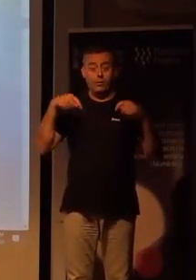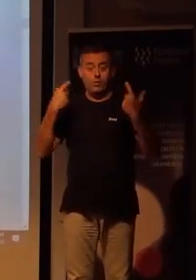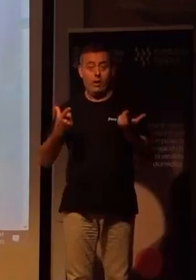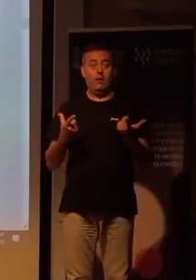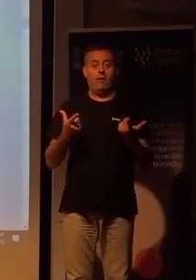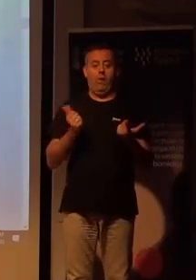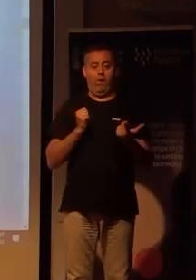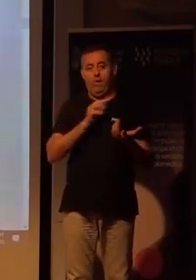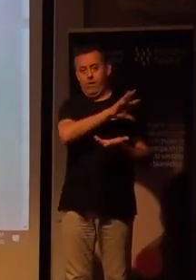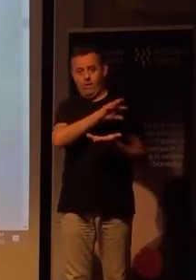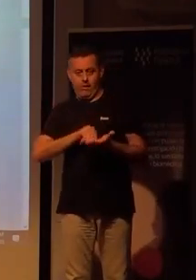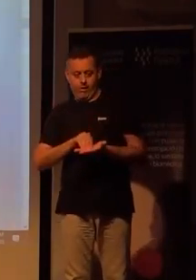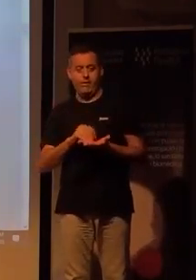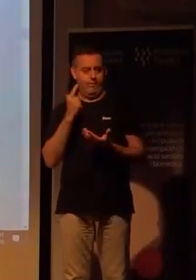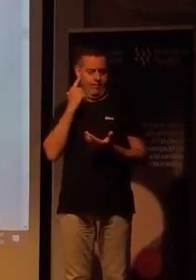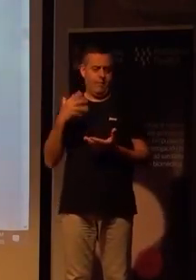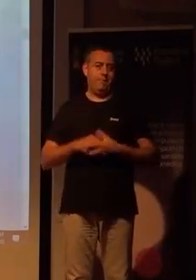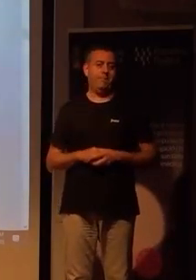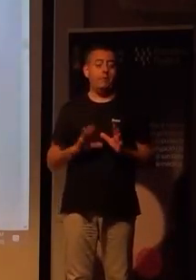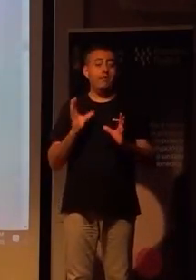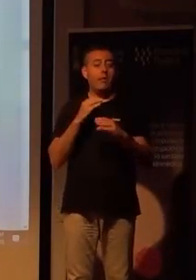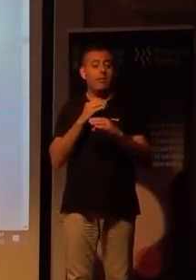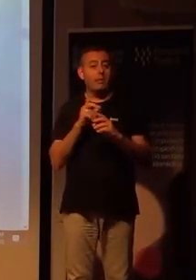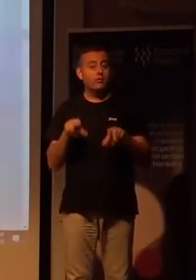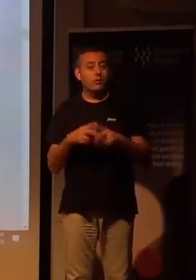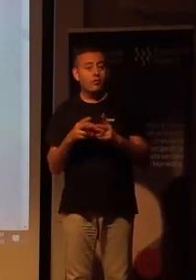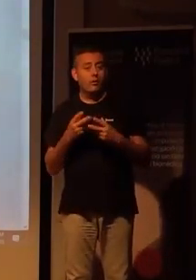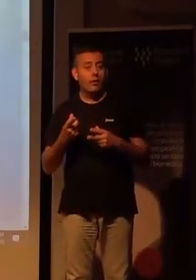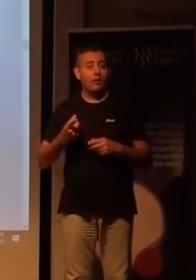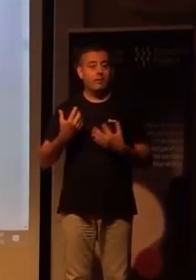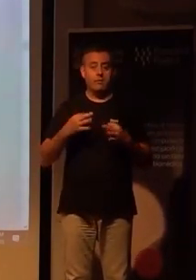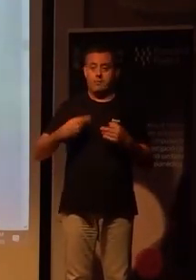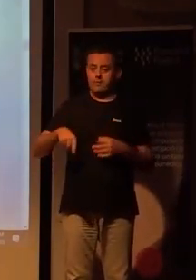What happens is that social scientists cannot sit still